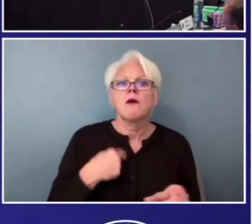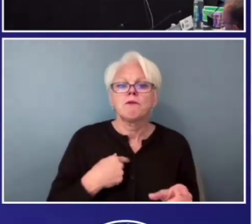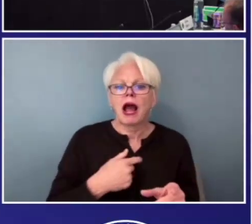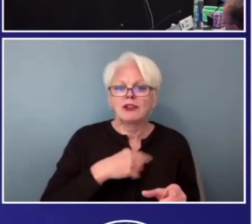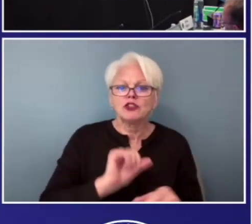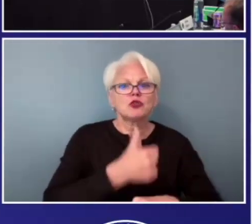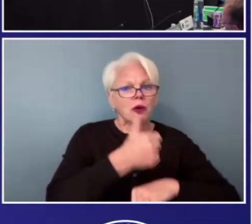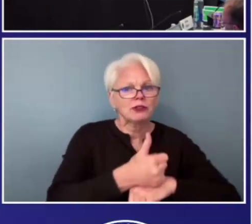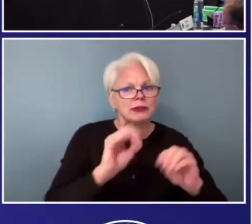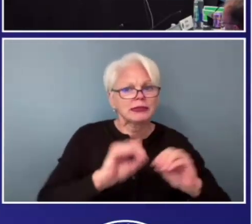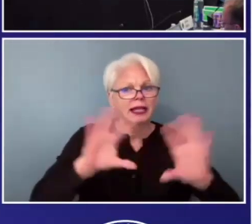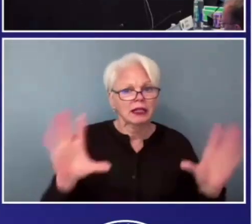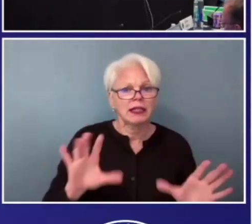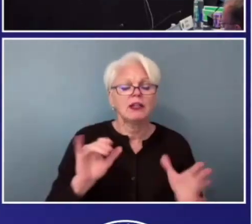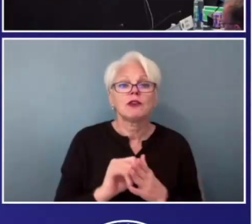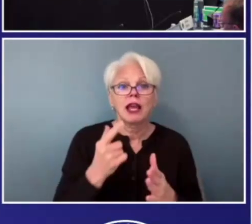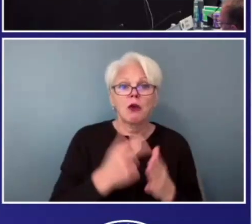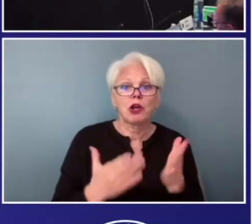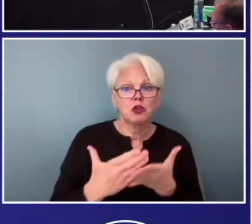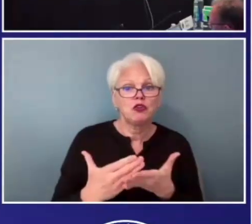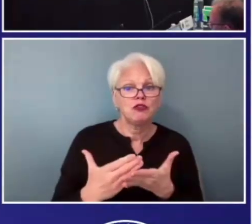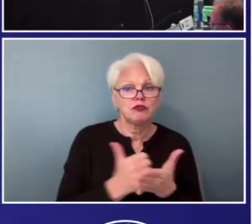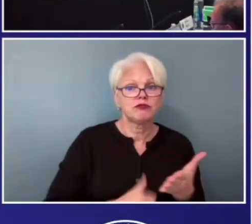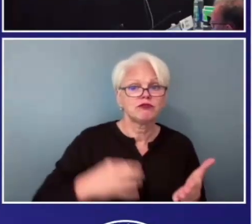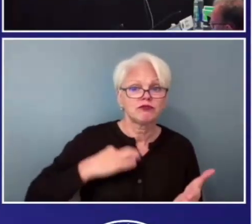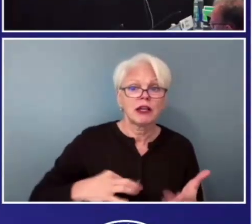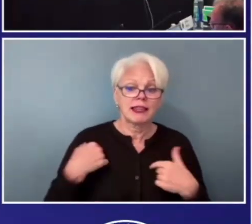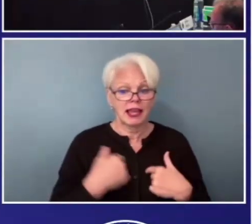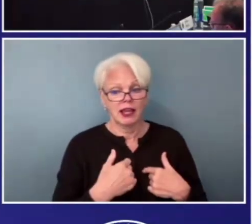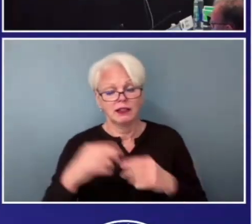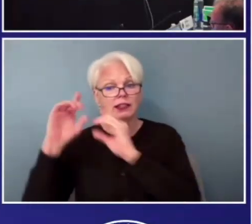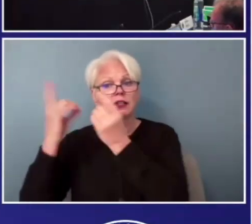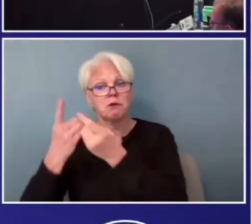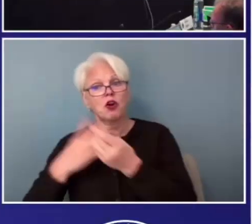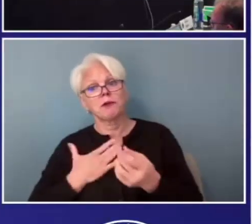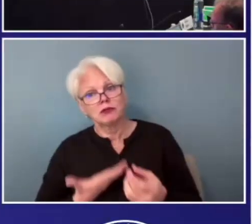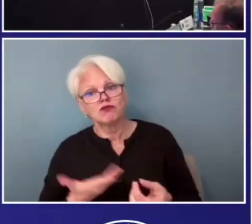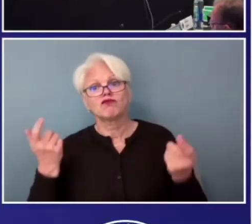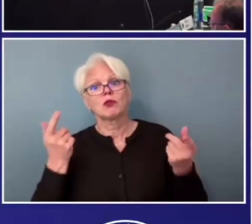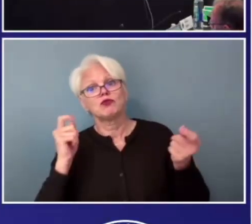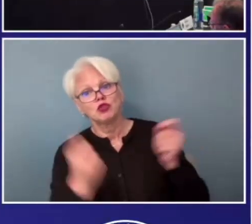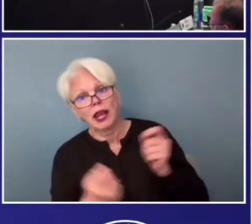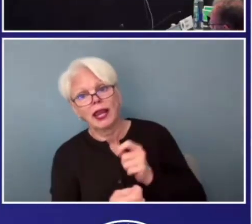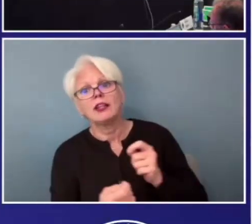stakeholder groups that we conceded on, that we put in the rule, we will reconsider those as we go back and